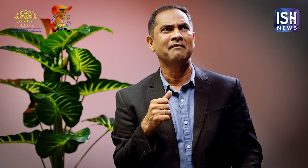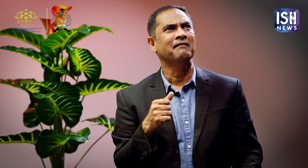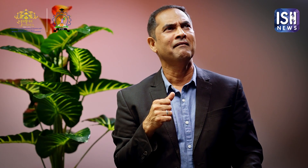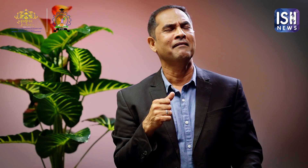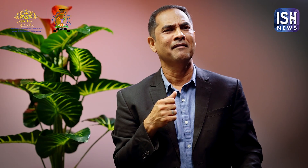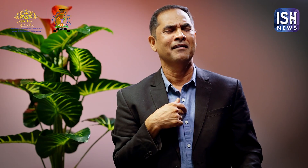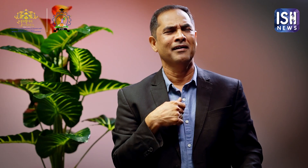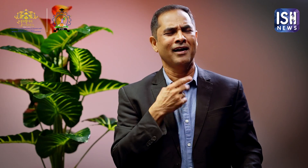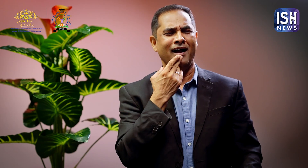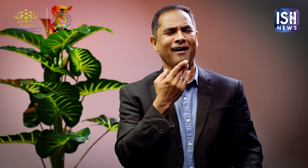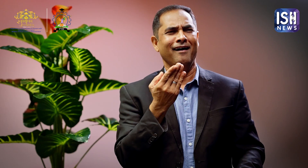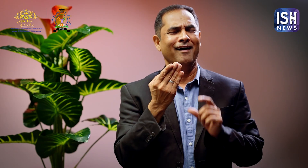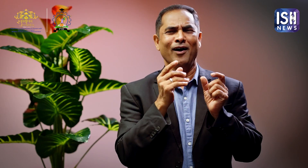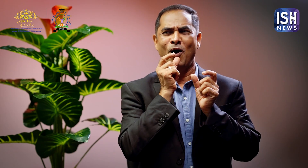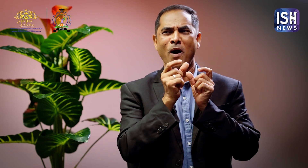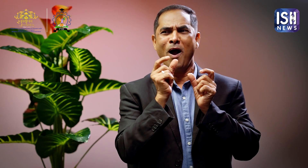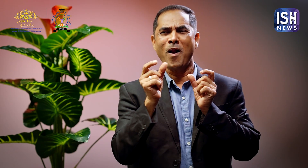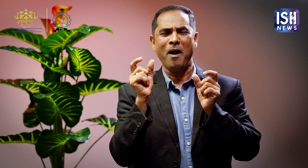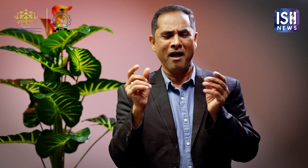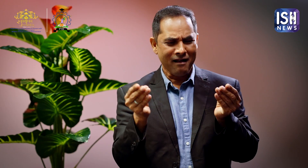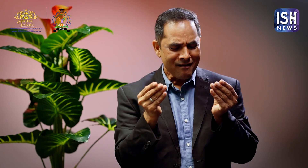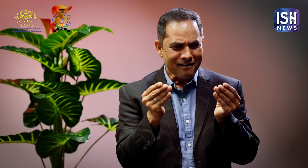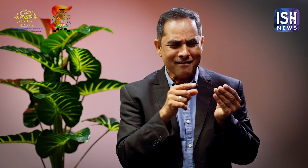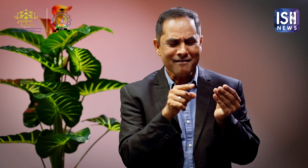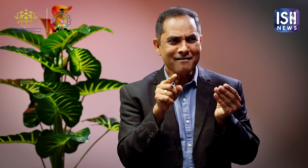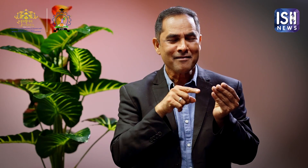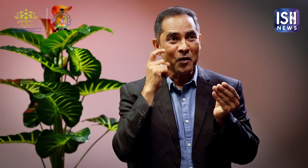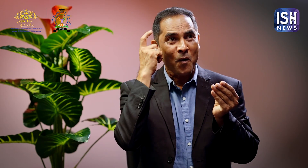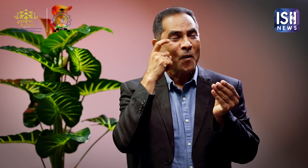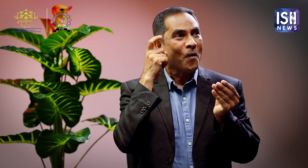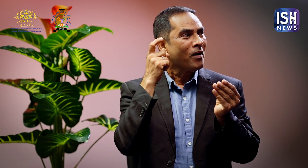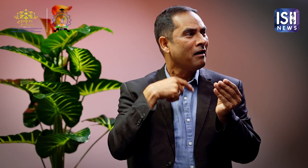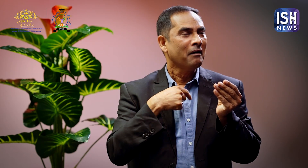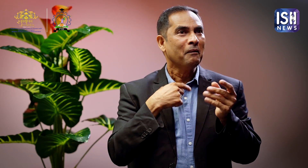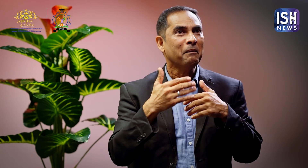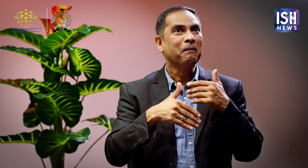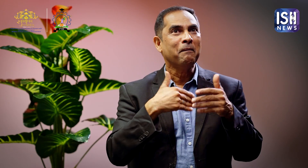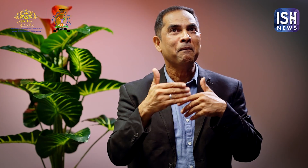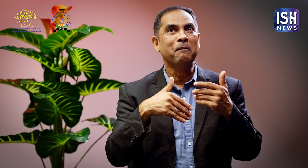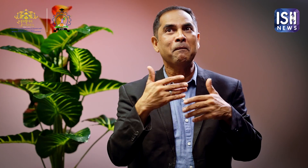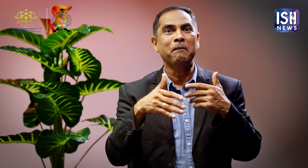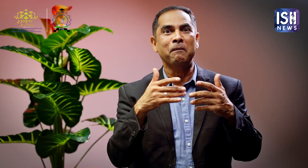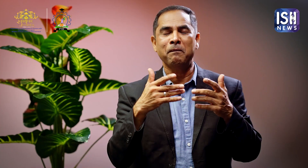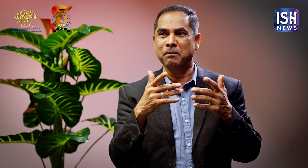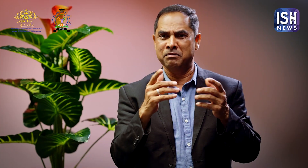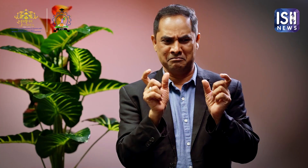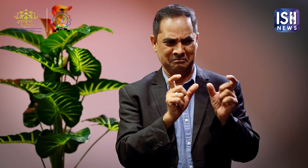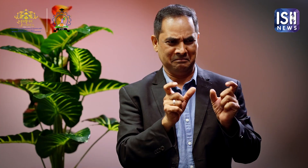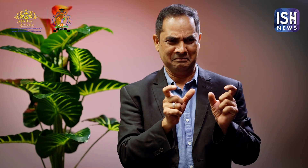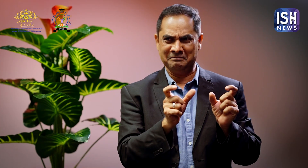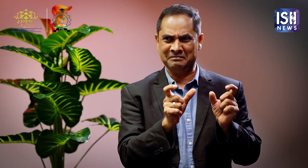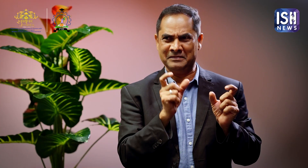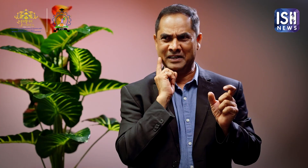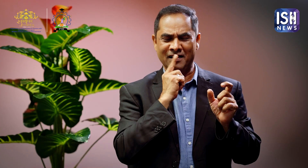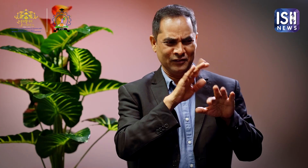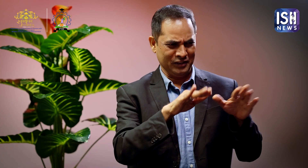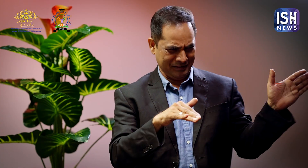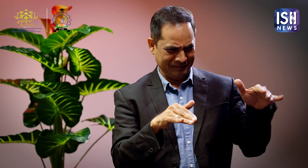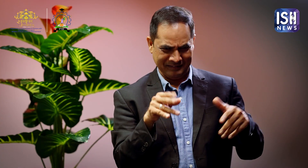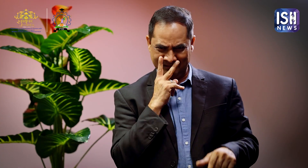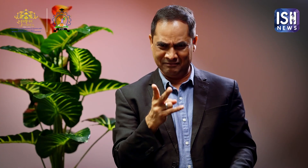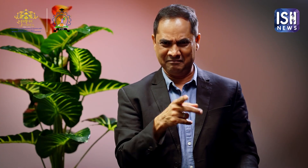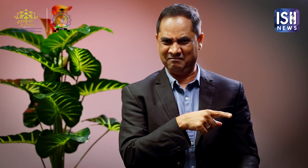That question sparked the idea in me. I immediately began drafting the Indian National Anthem in ISL on paper and called in students for feedback.